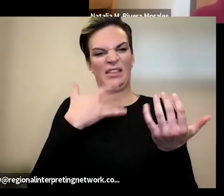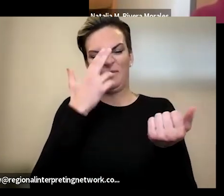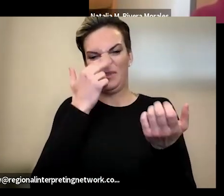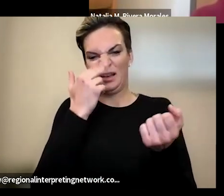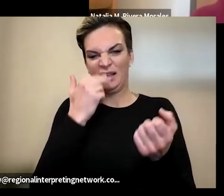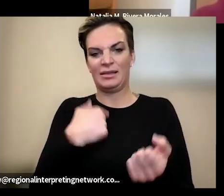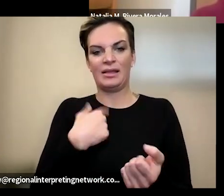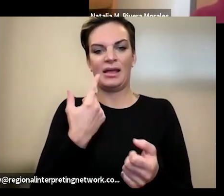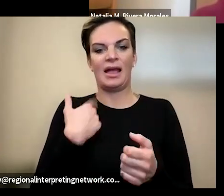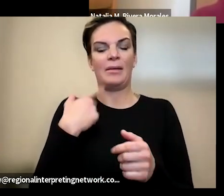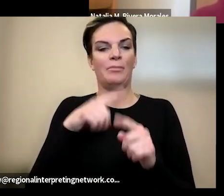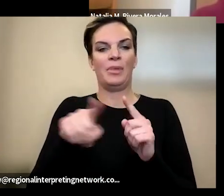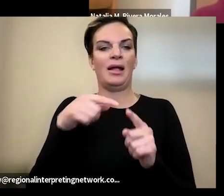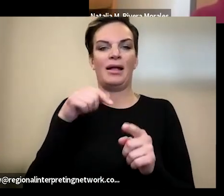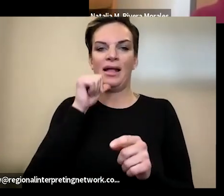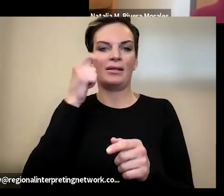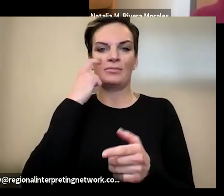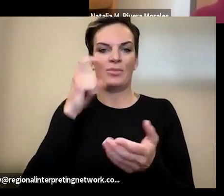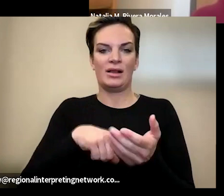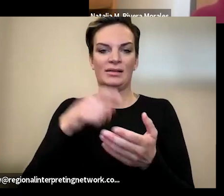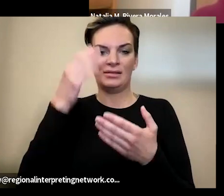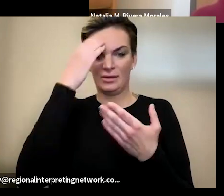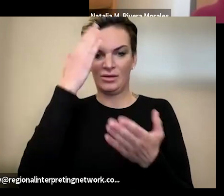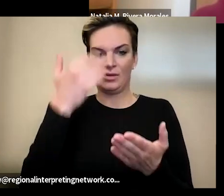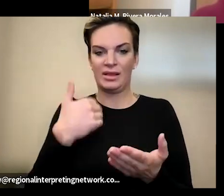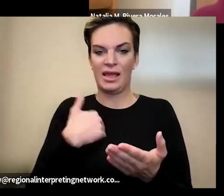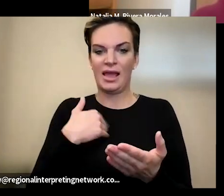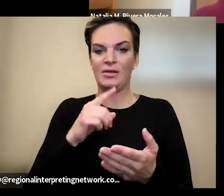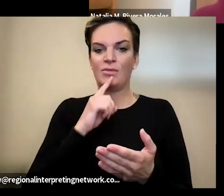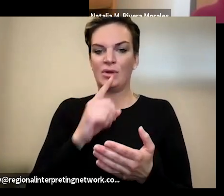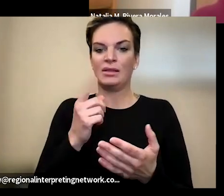just wasn't able at the time to recognize it. But there was a really overwhelming component where